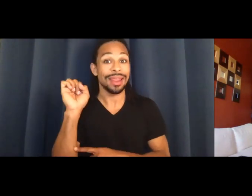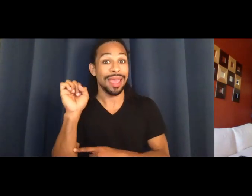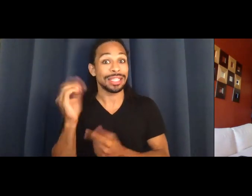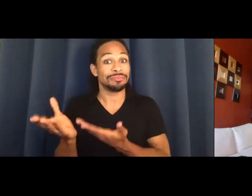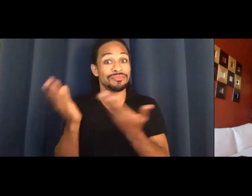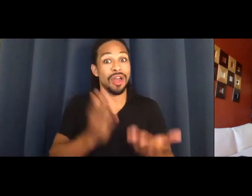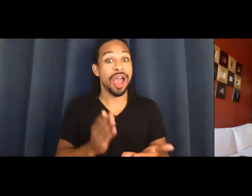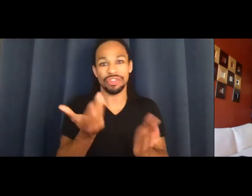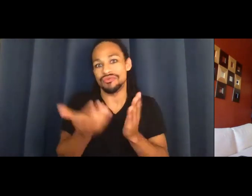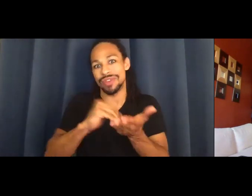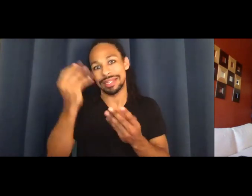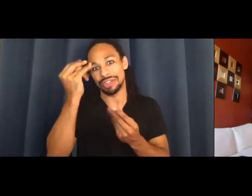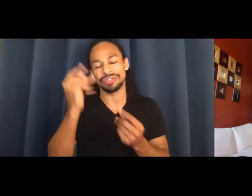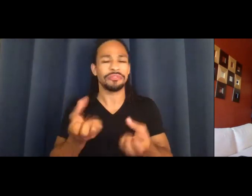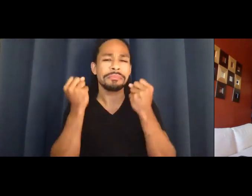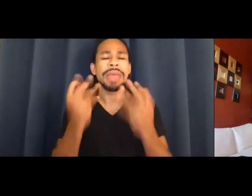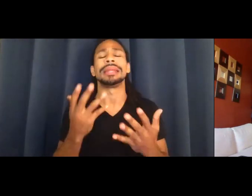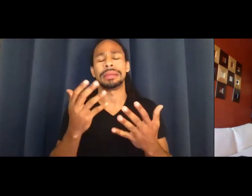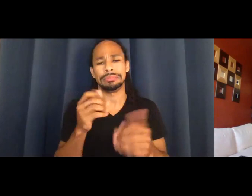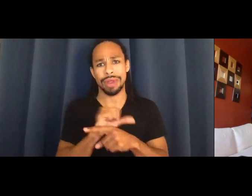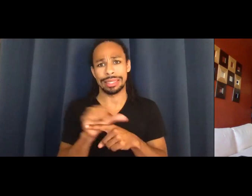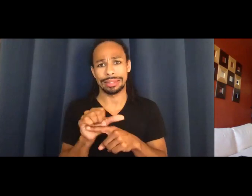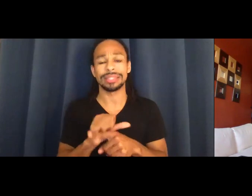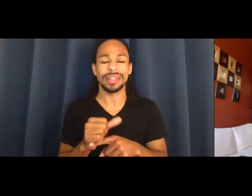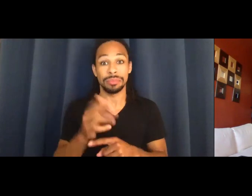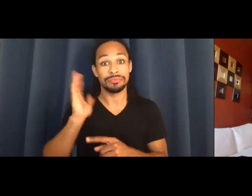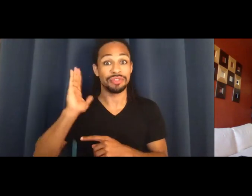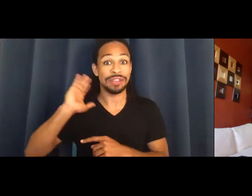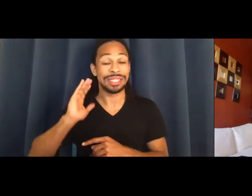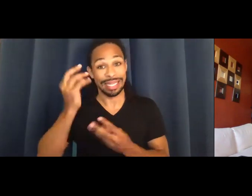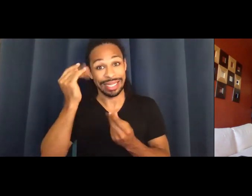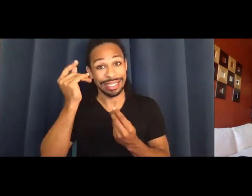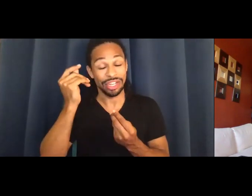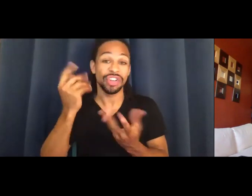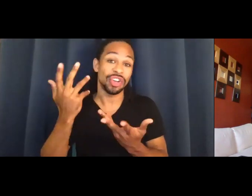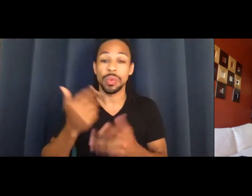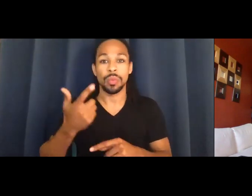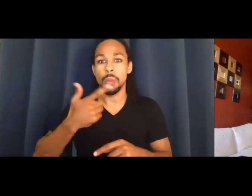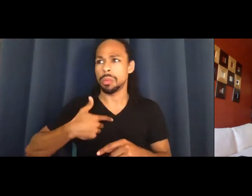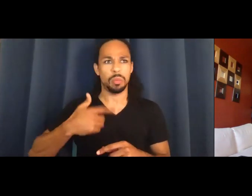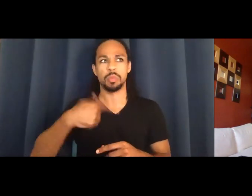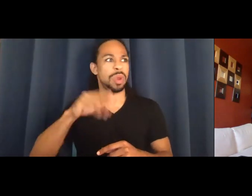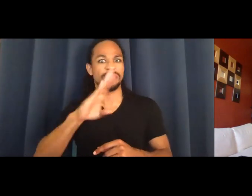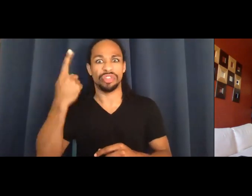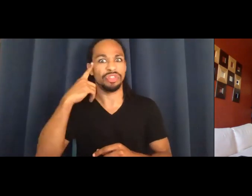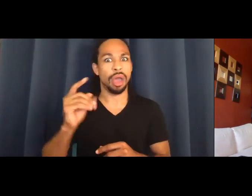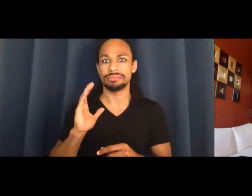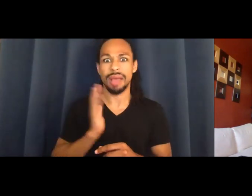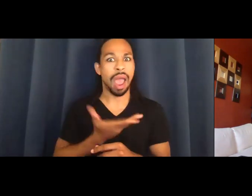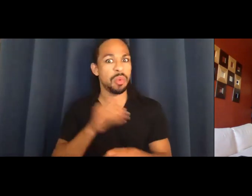many of the practices were that considered inextricable in our economy of performance presentation.